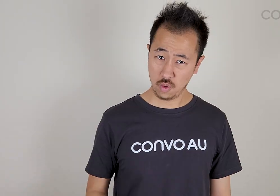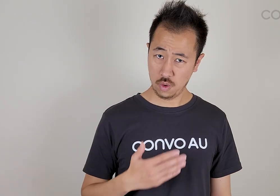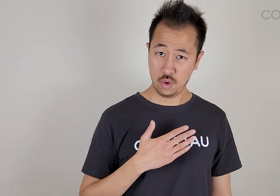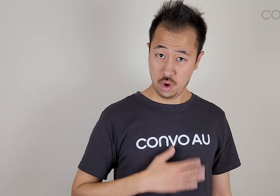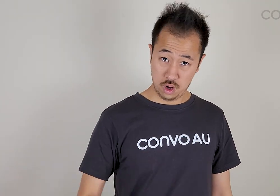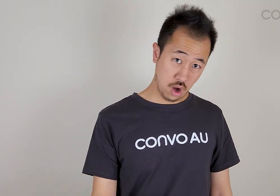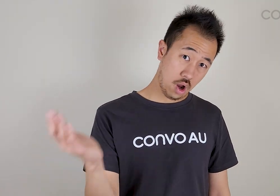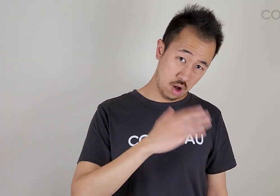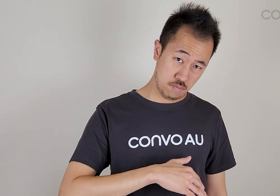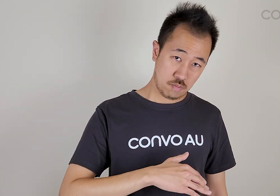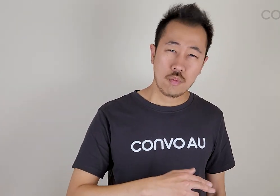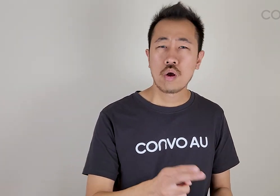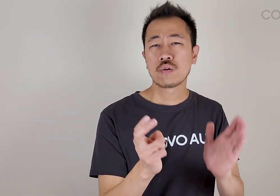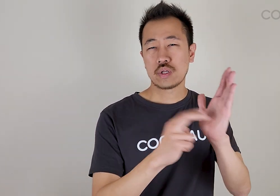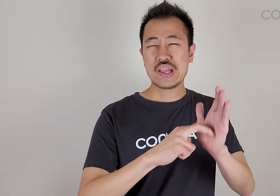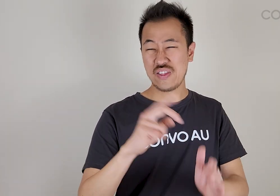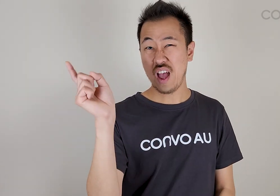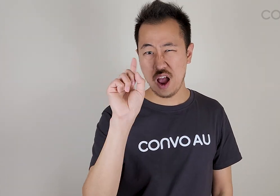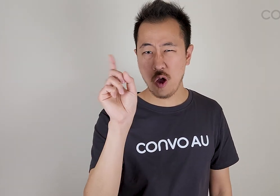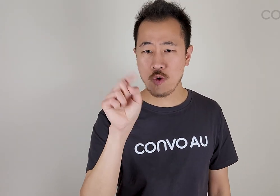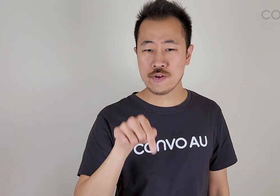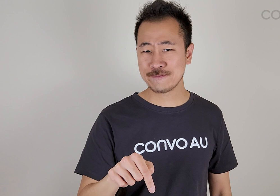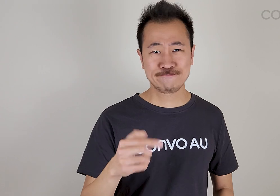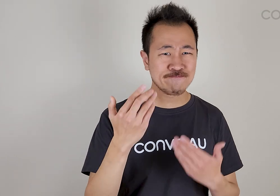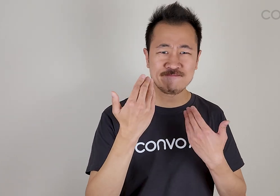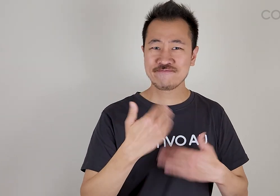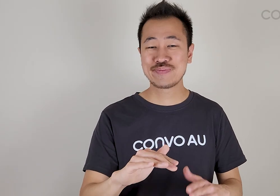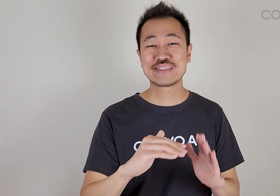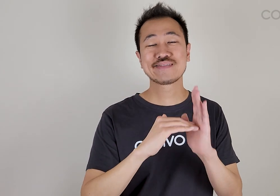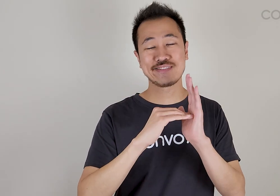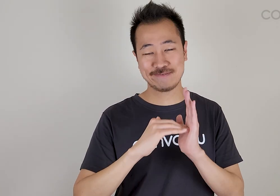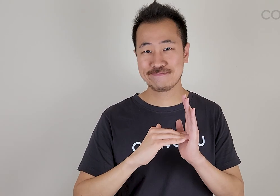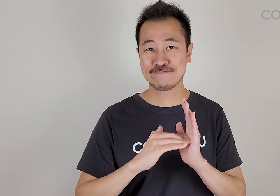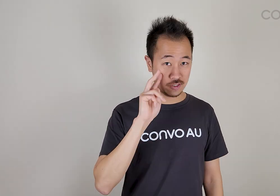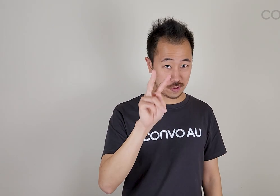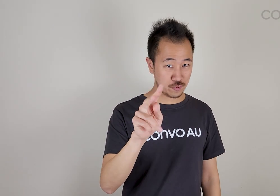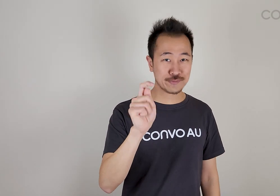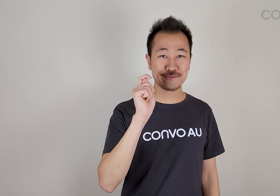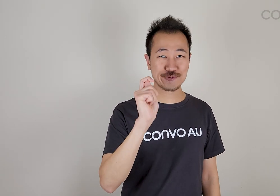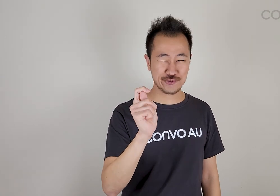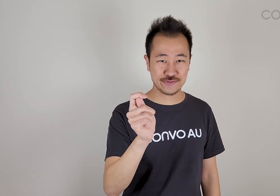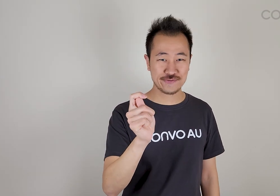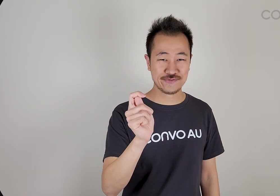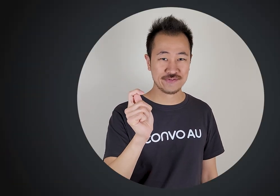Want to come? Register now! Spaces are limited! See you soon!